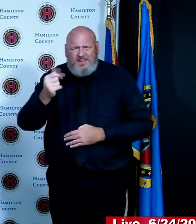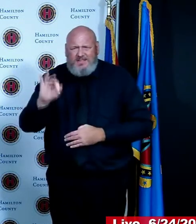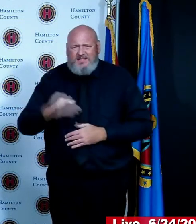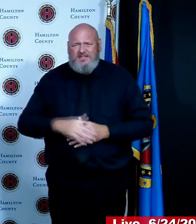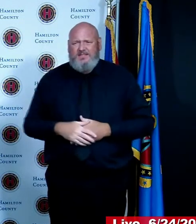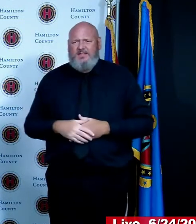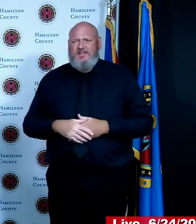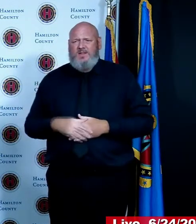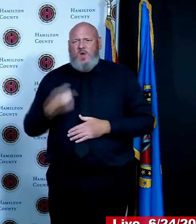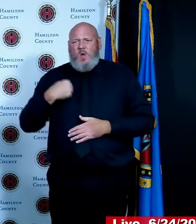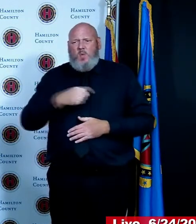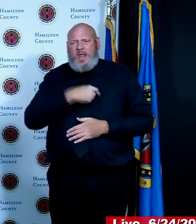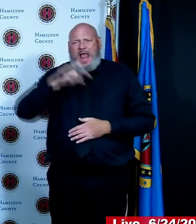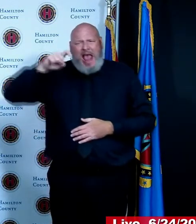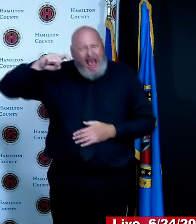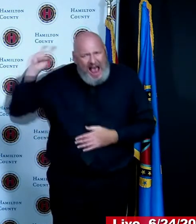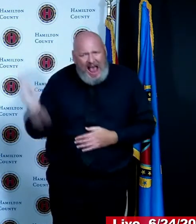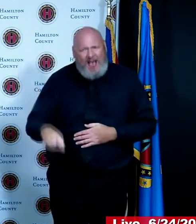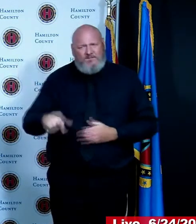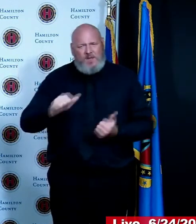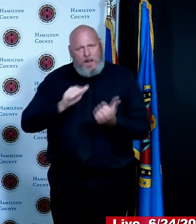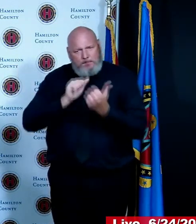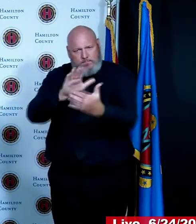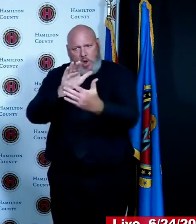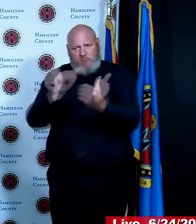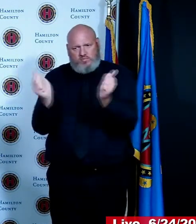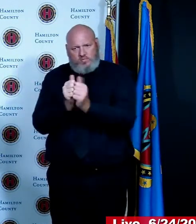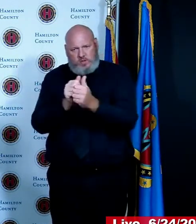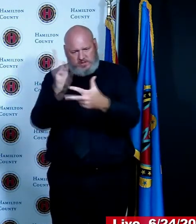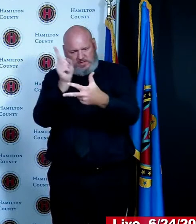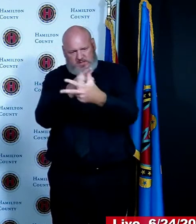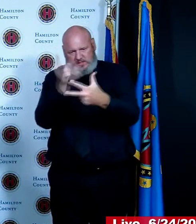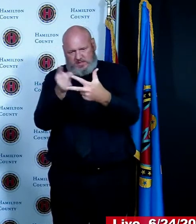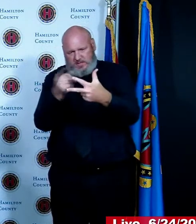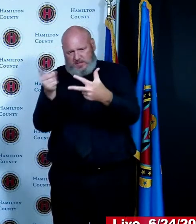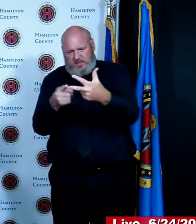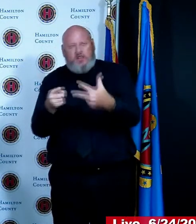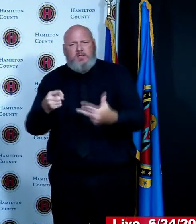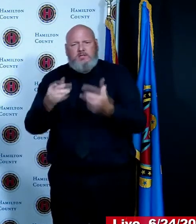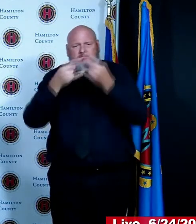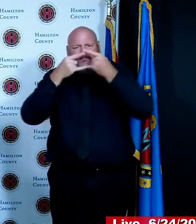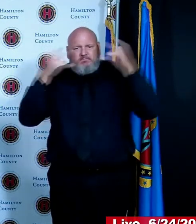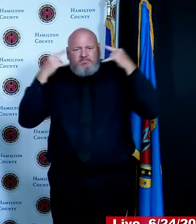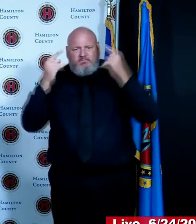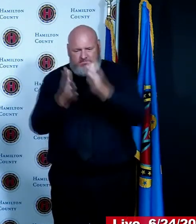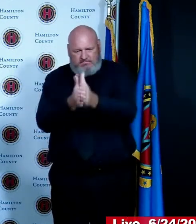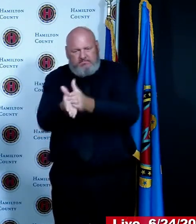spread of Covid-19 um and then can I ask